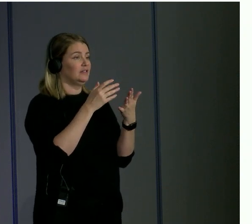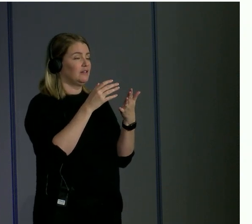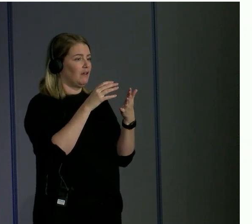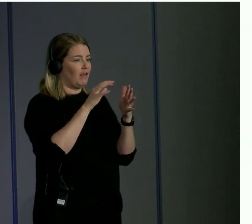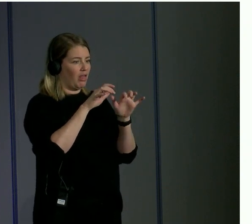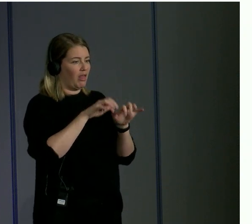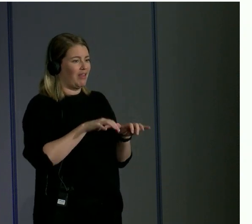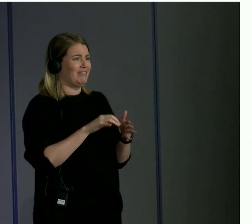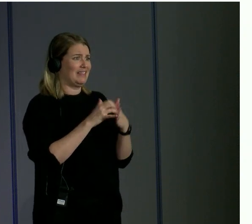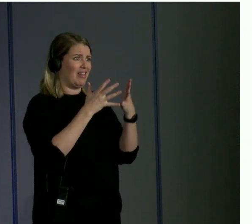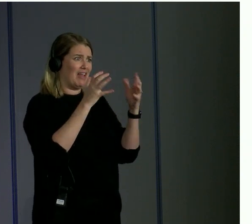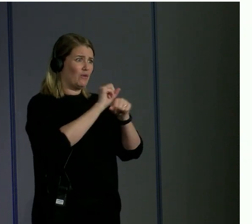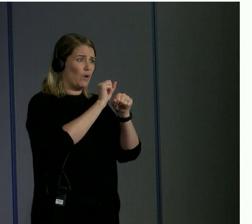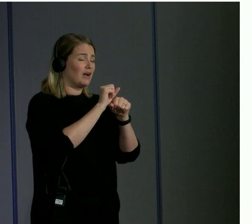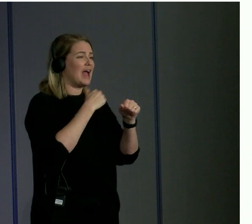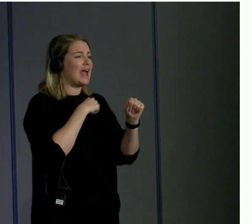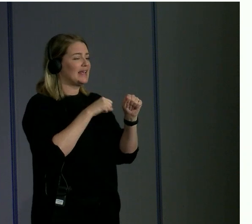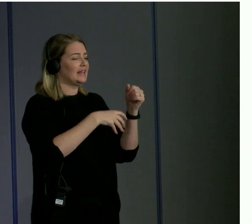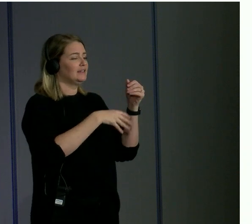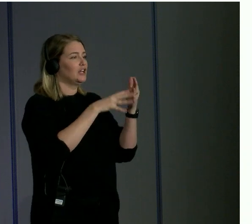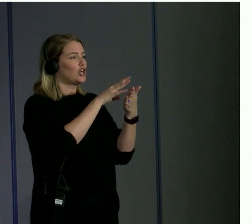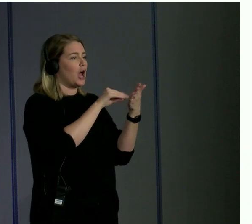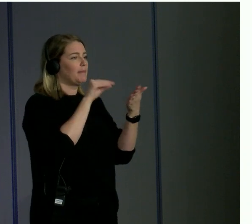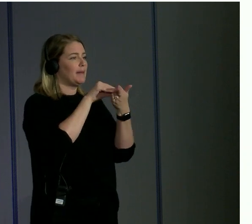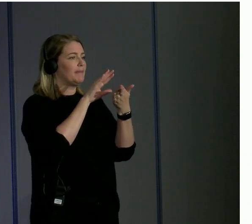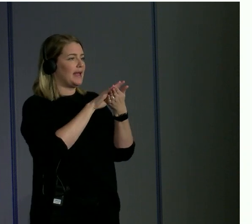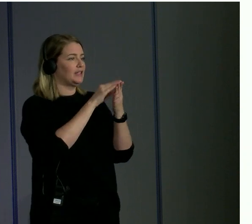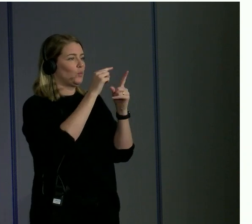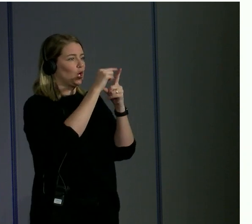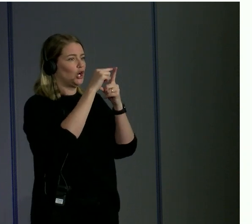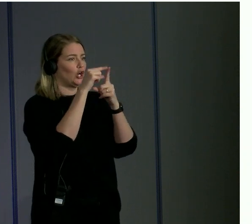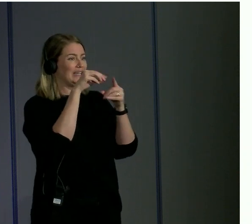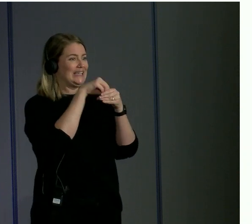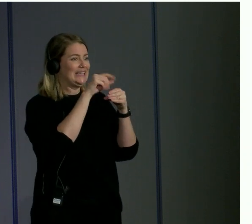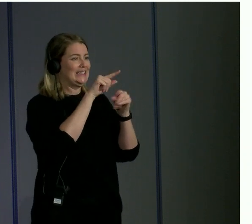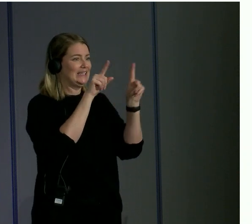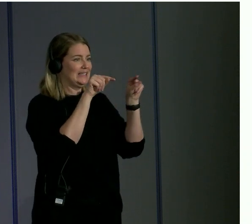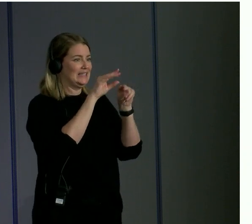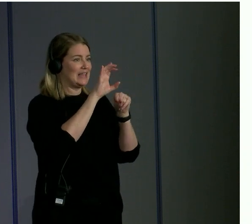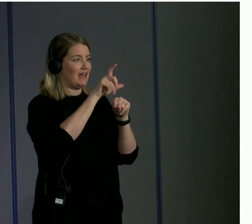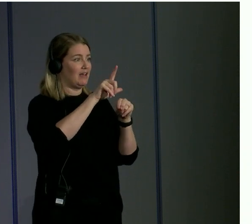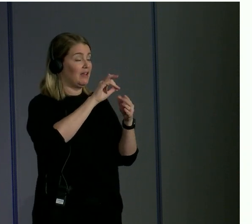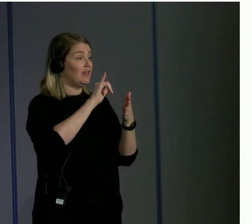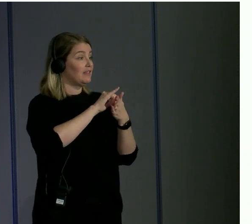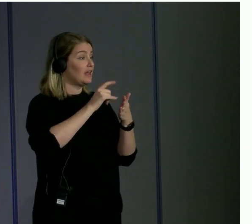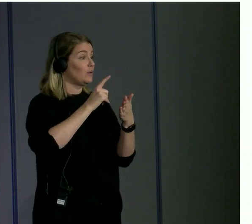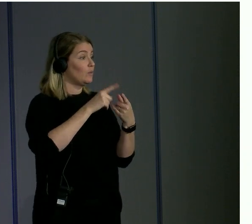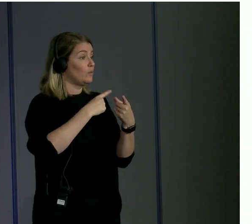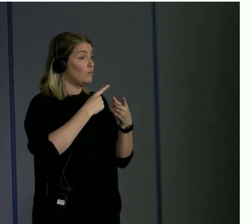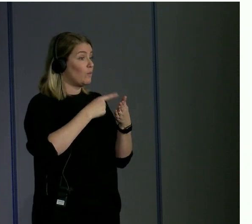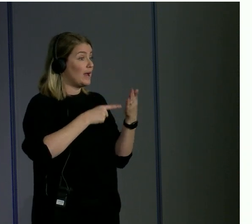word into the cells. And then what happens to my dots? At that point, they're just decorative. They